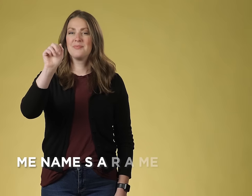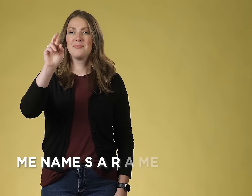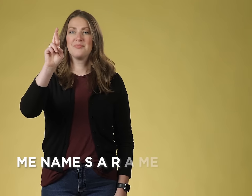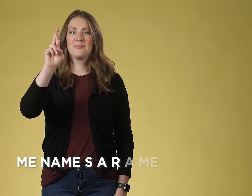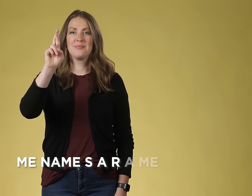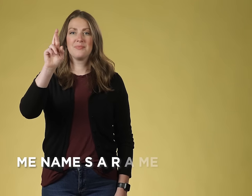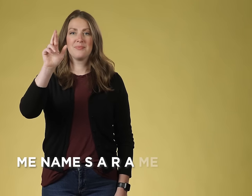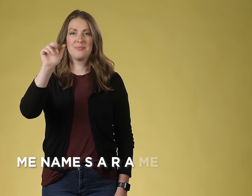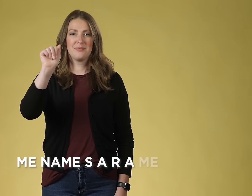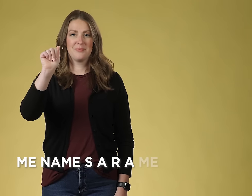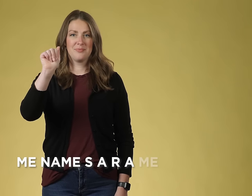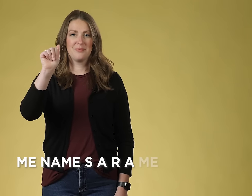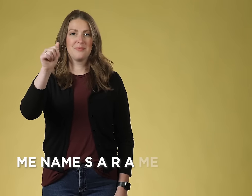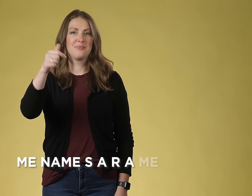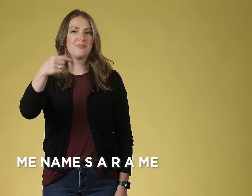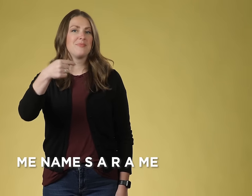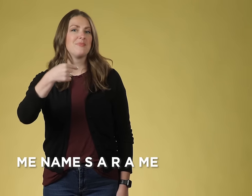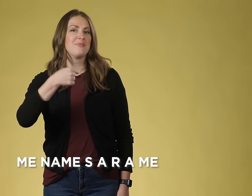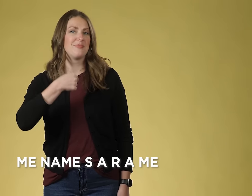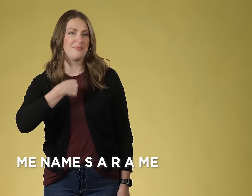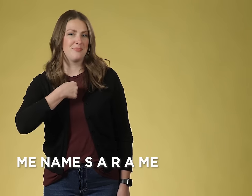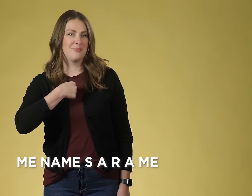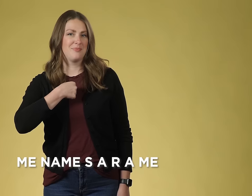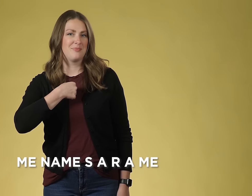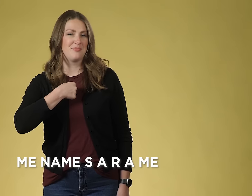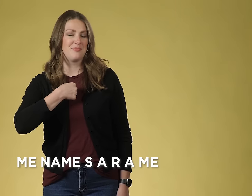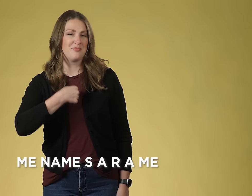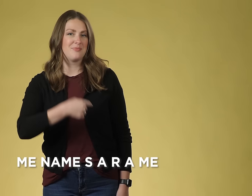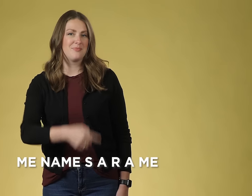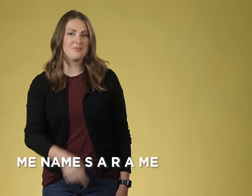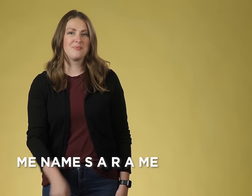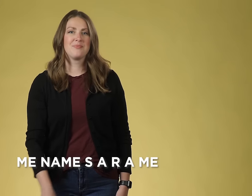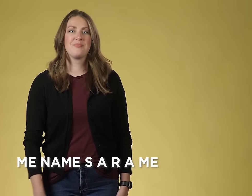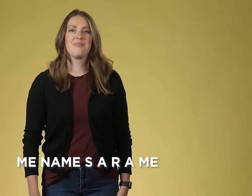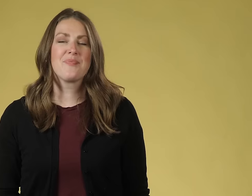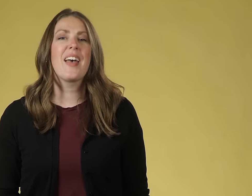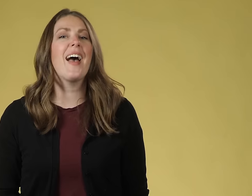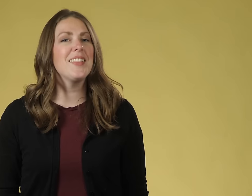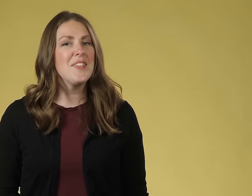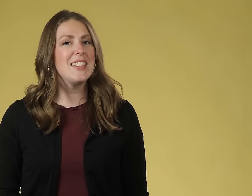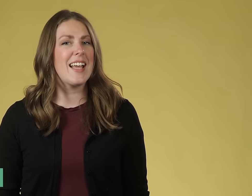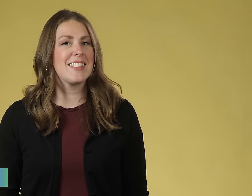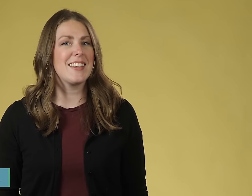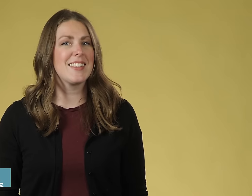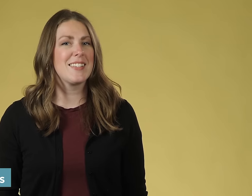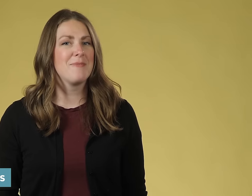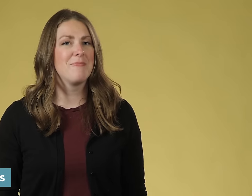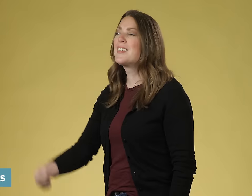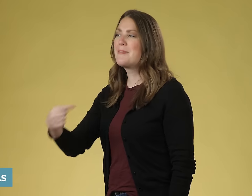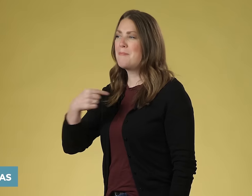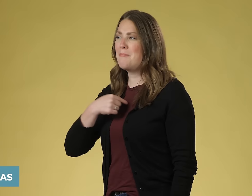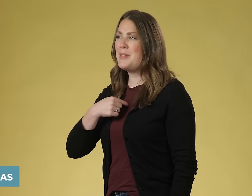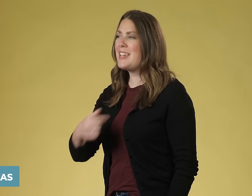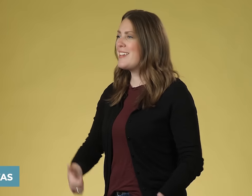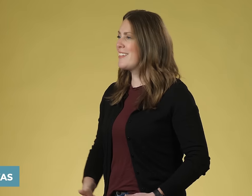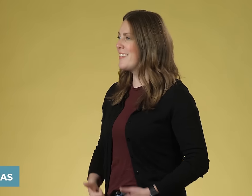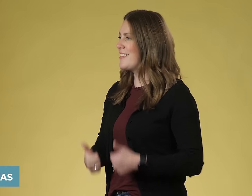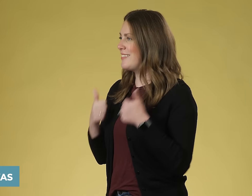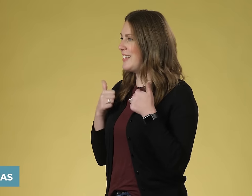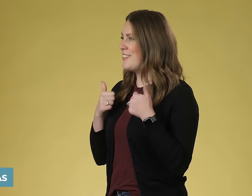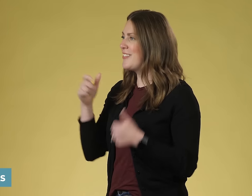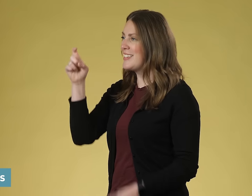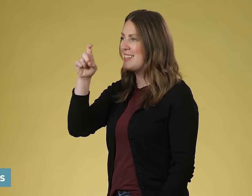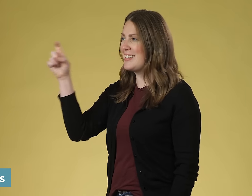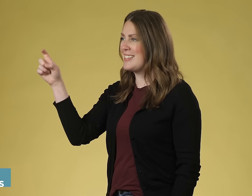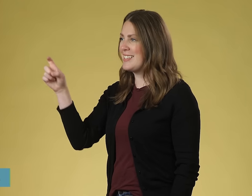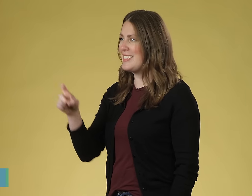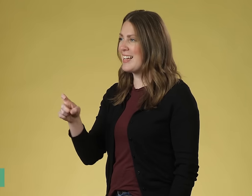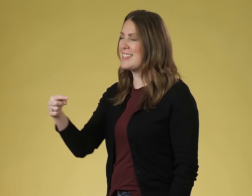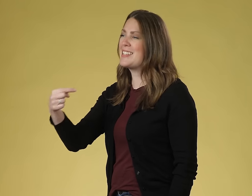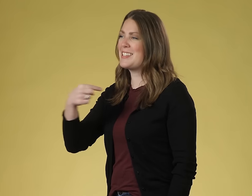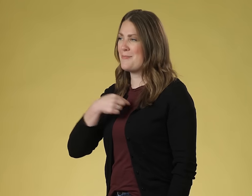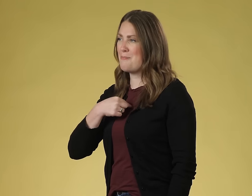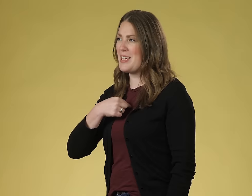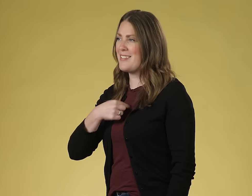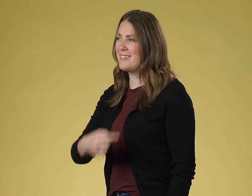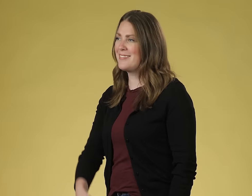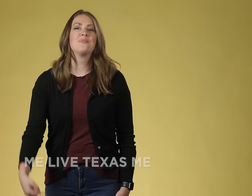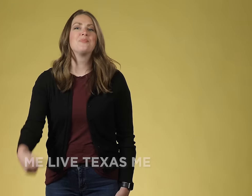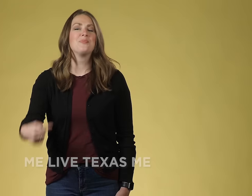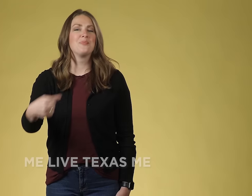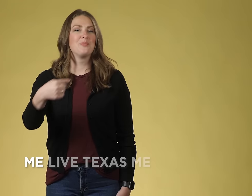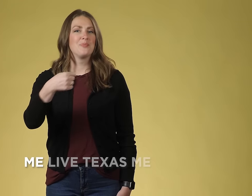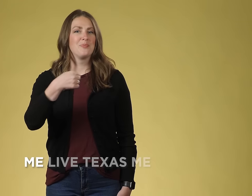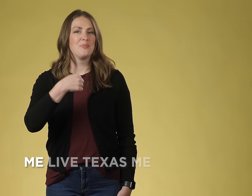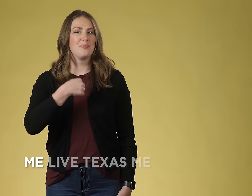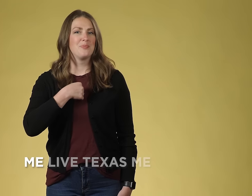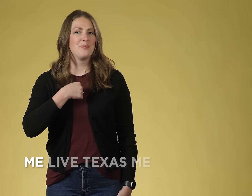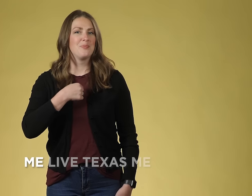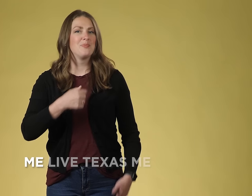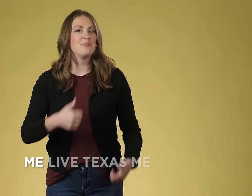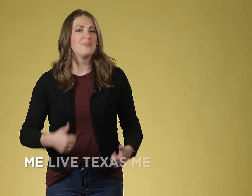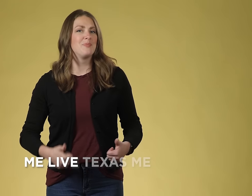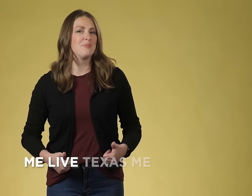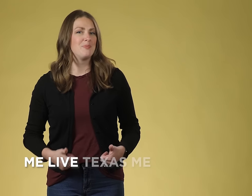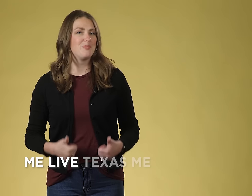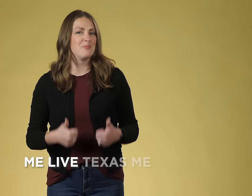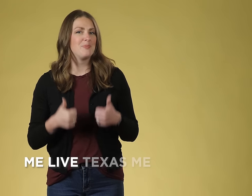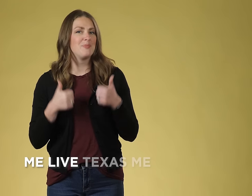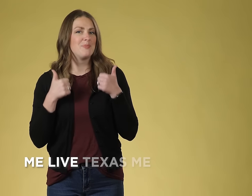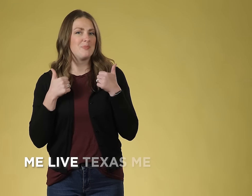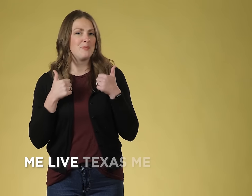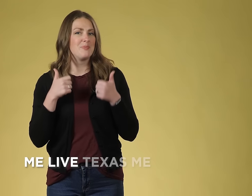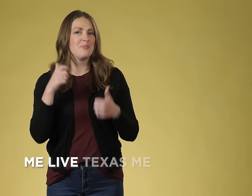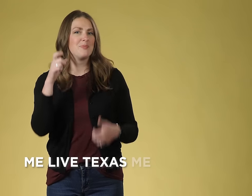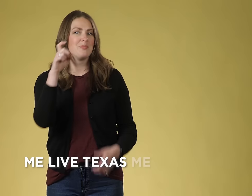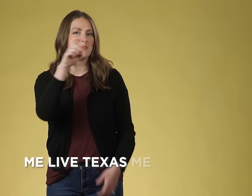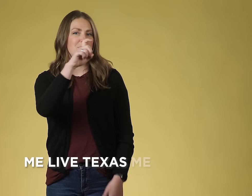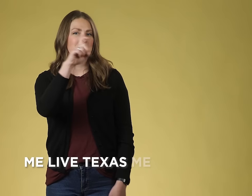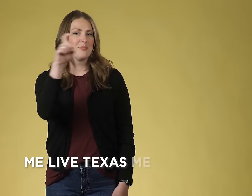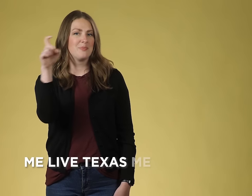Yes, I am learning ASL. 'Yes, me ASL learn me.'